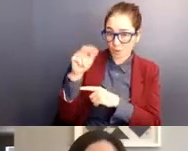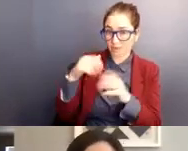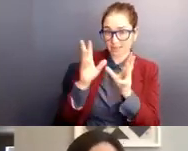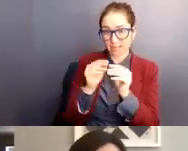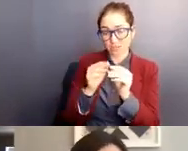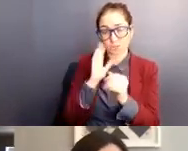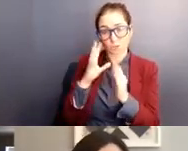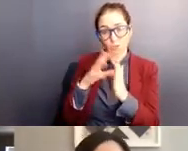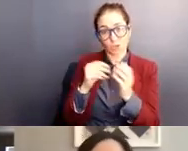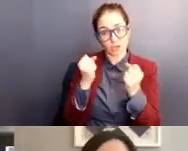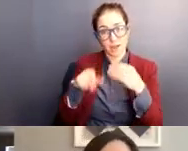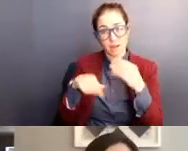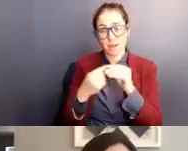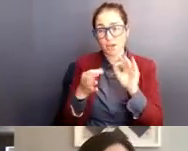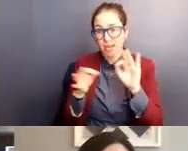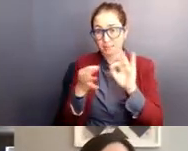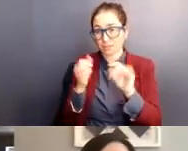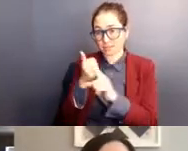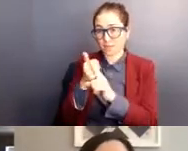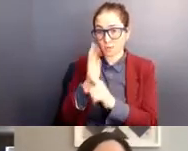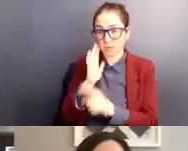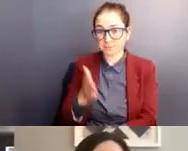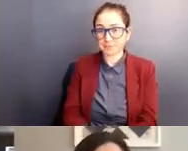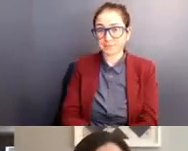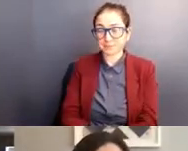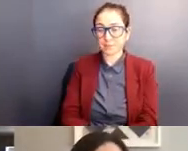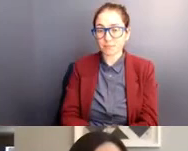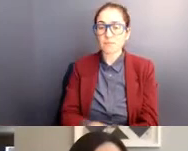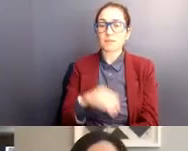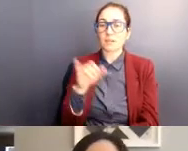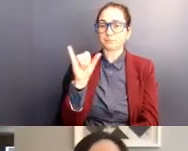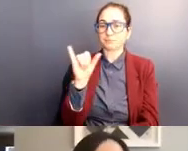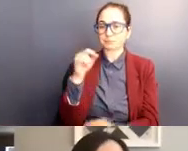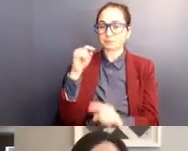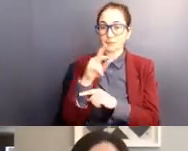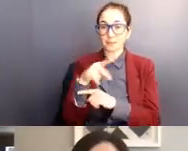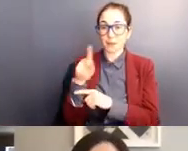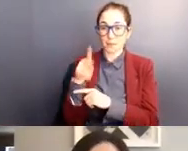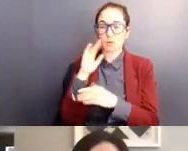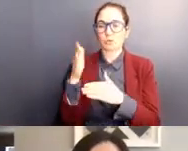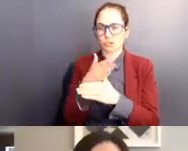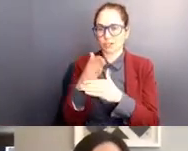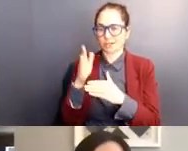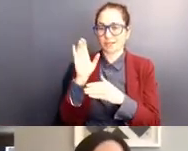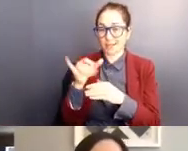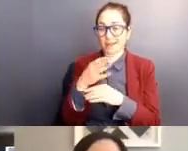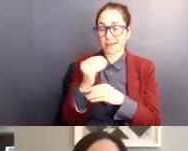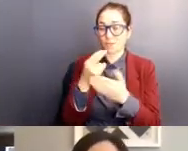a lot about captioning in and of itself. We will be sharing this PowerPoint and a bunch of resources with you afterwards as well as